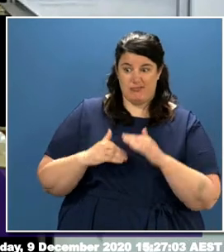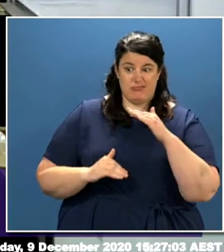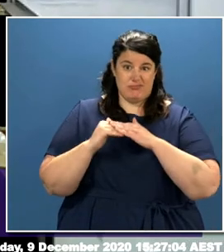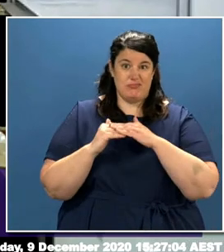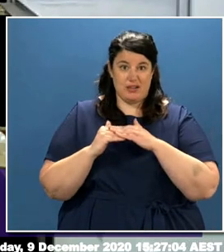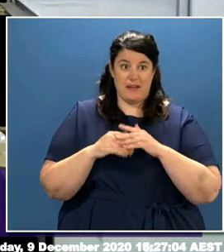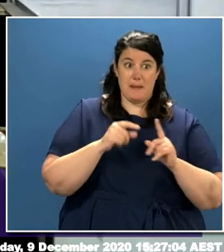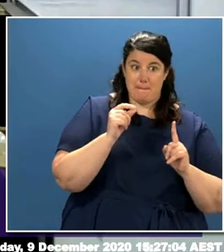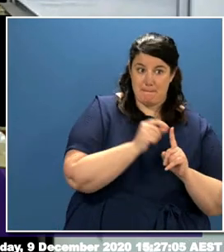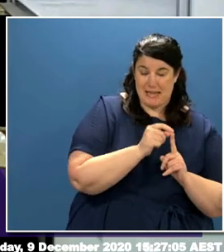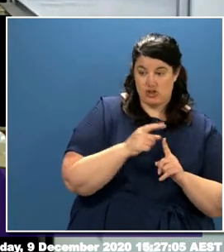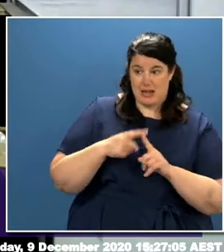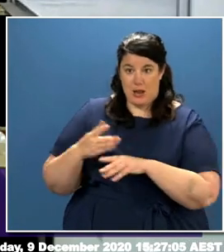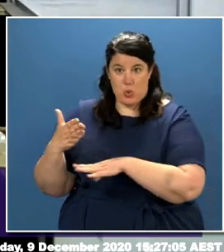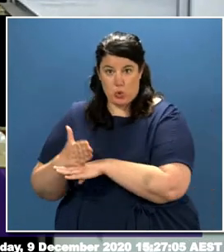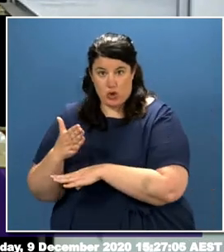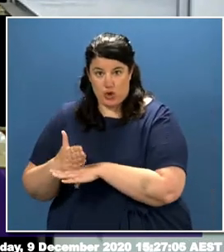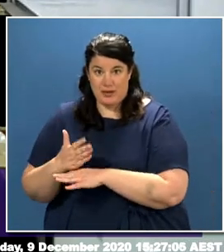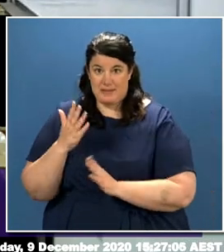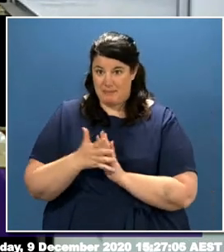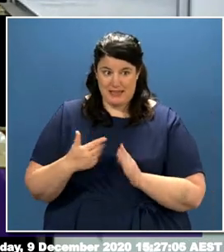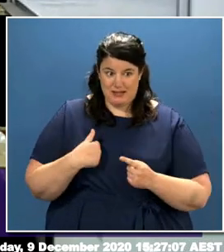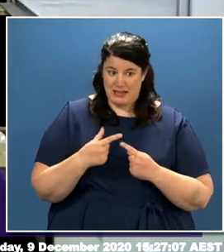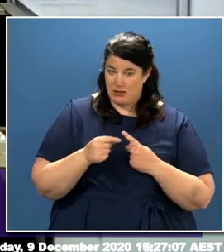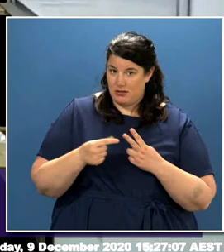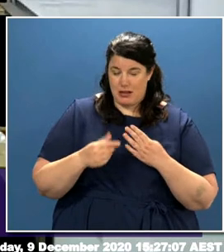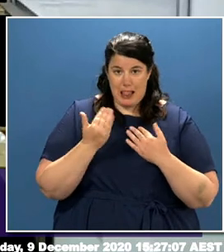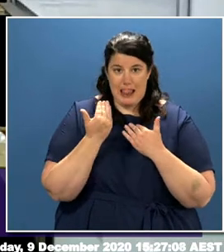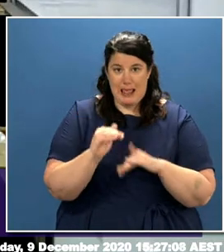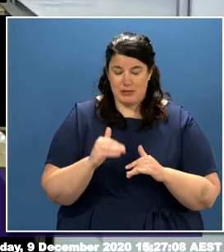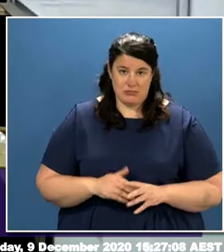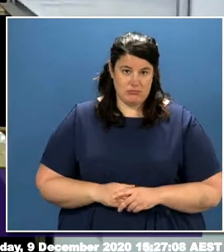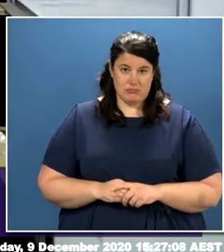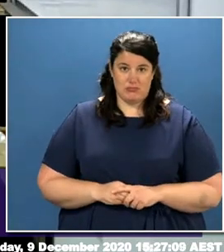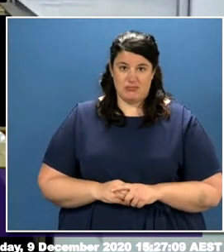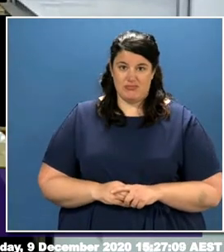pension and employment so it doesn't leave me a lot of options. Yeah, and it's also doing hours